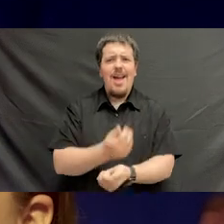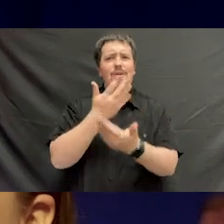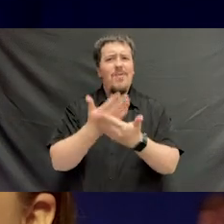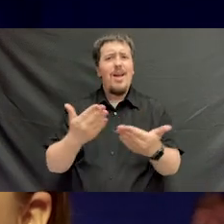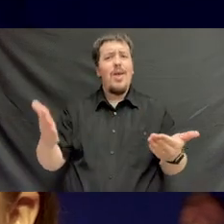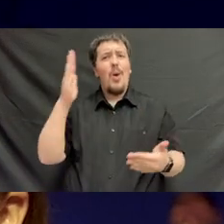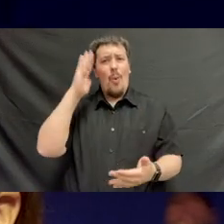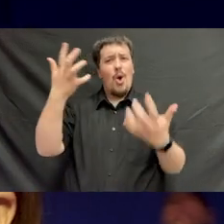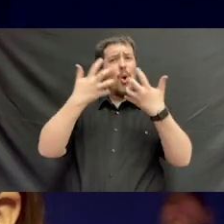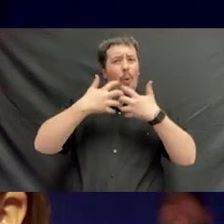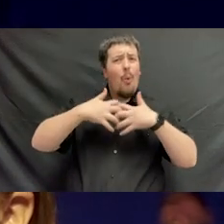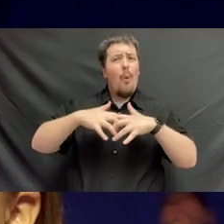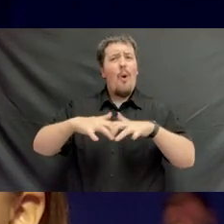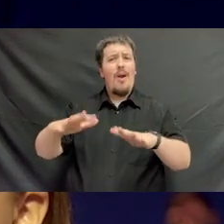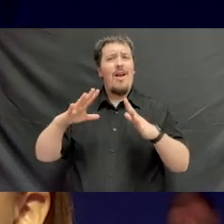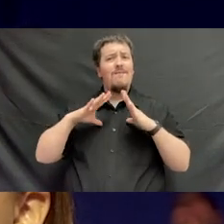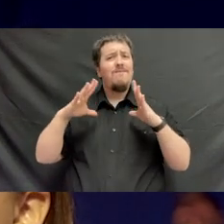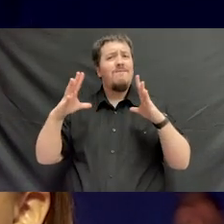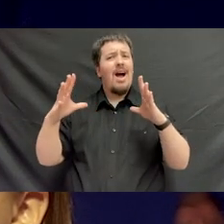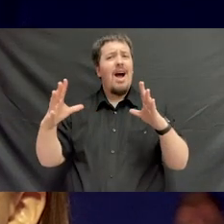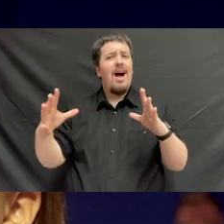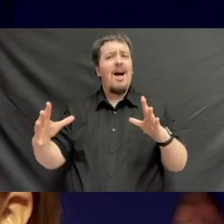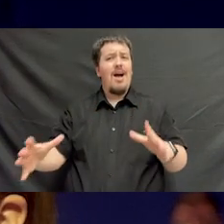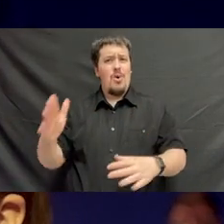Everything's gonna work out fine